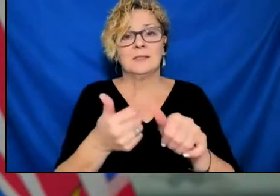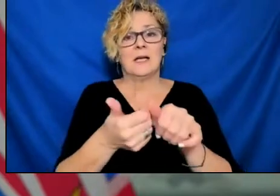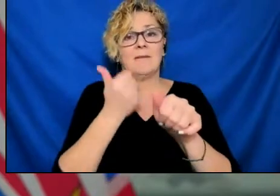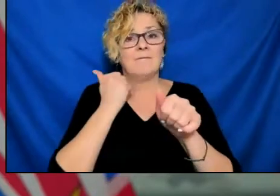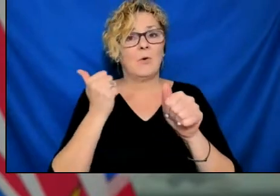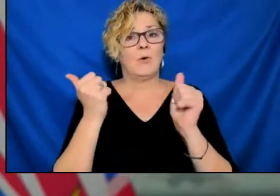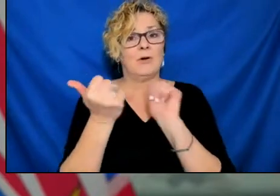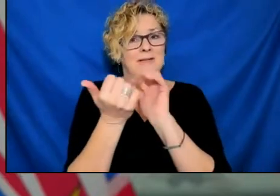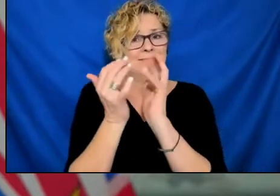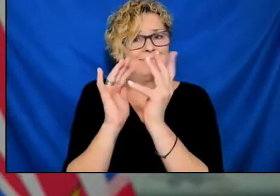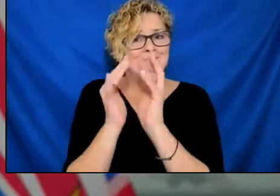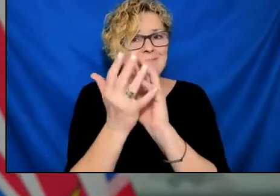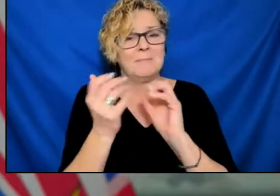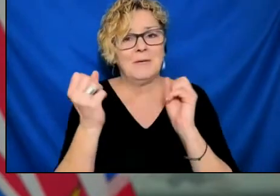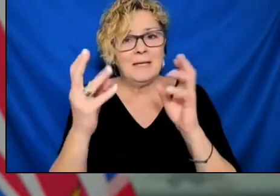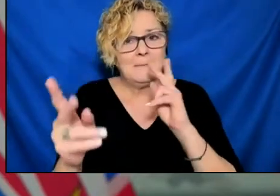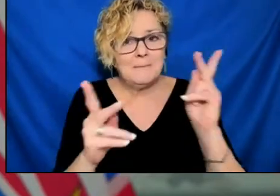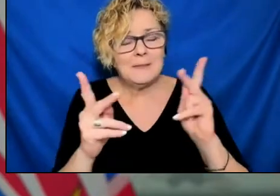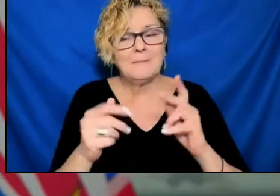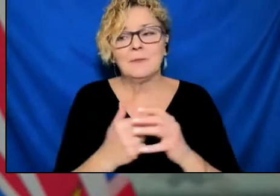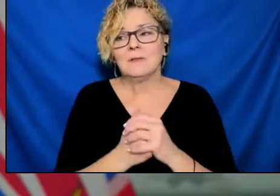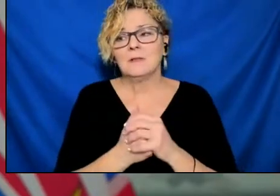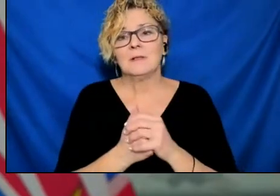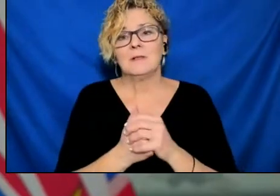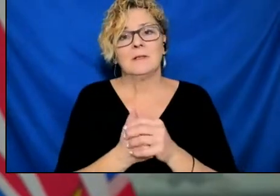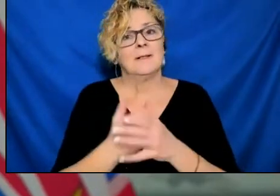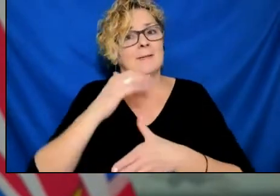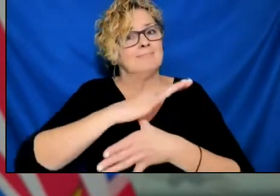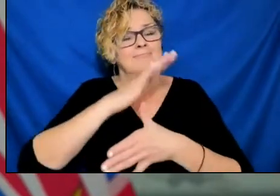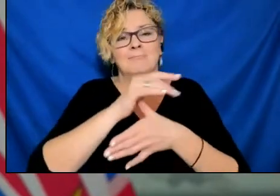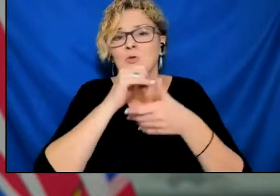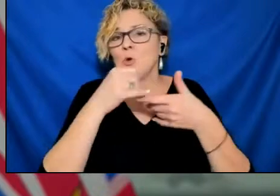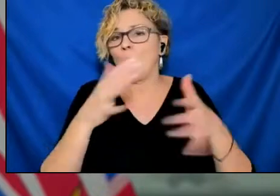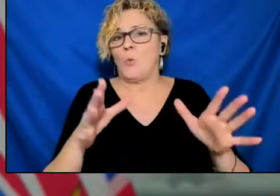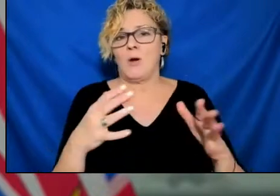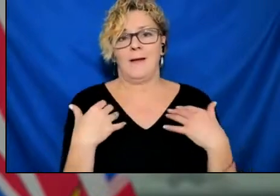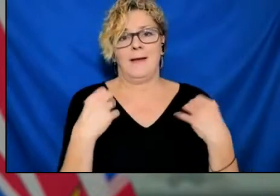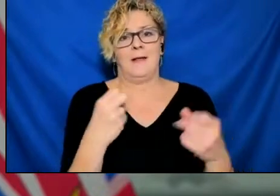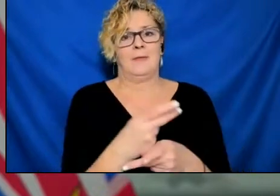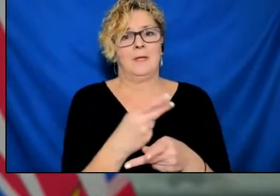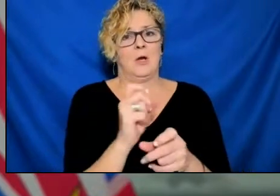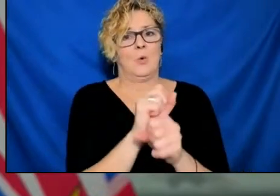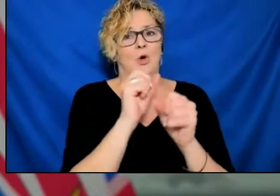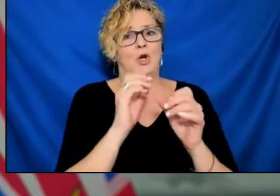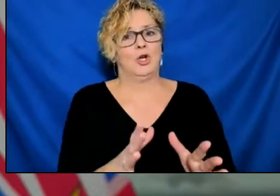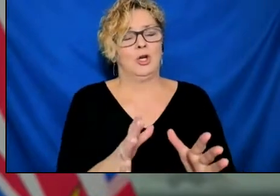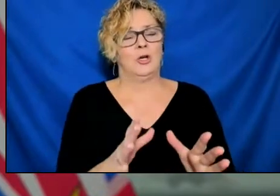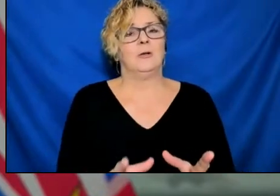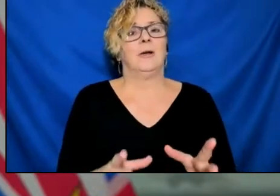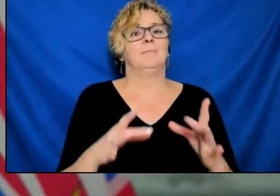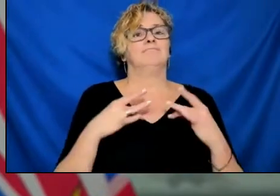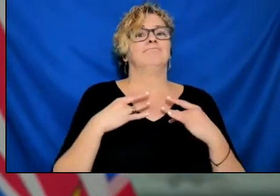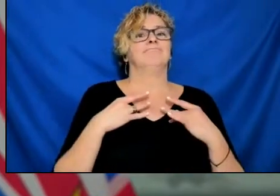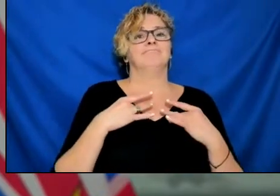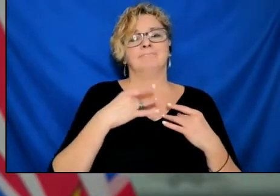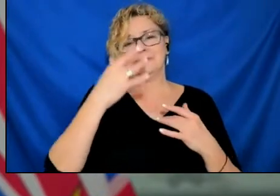crowded environment and you know one of the things that were very concerned about his health care workers becoming sick with the